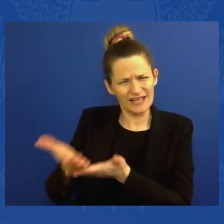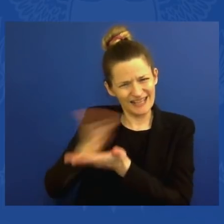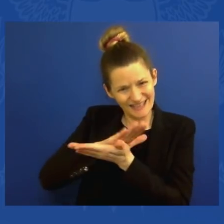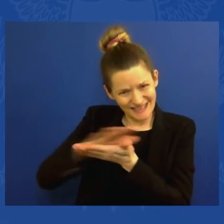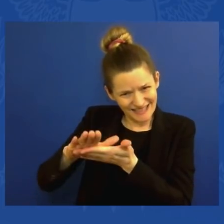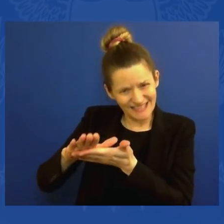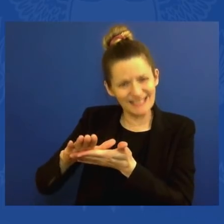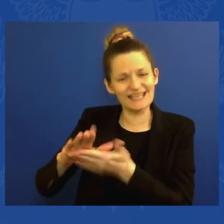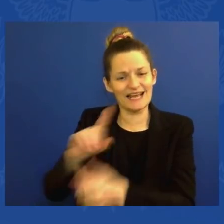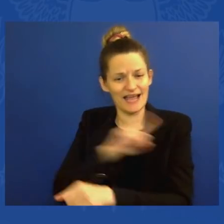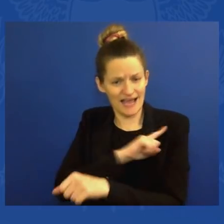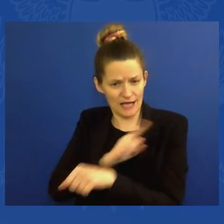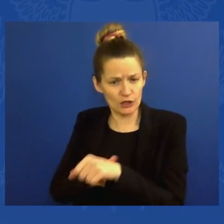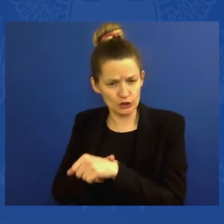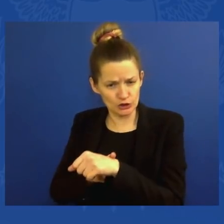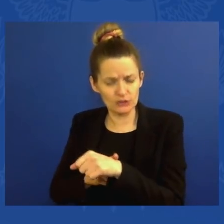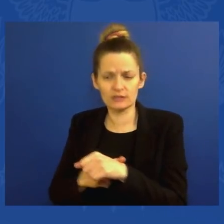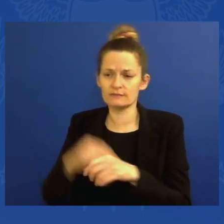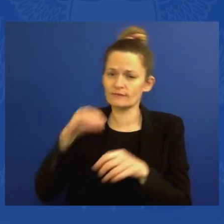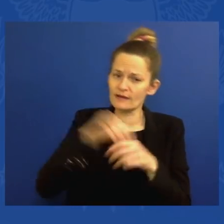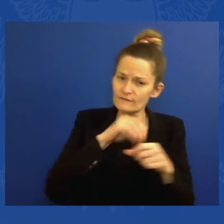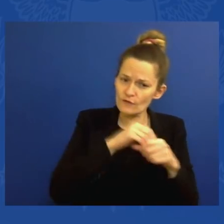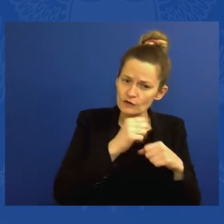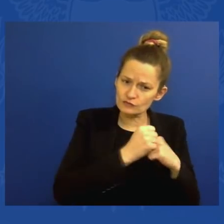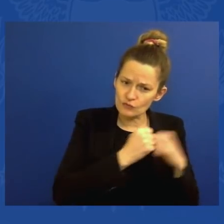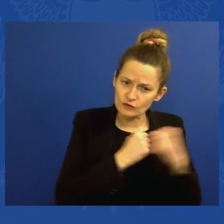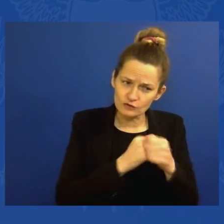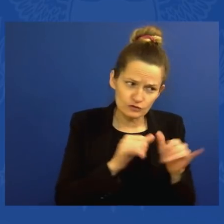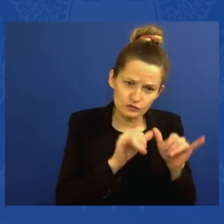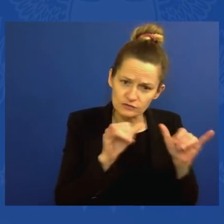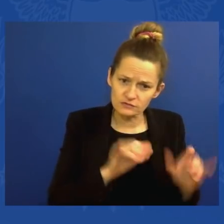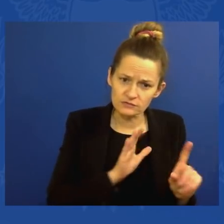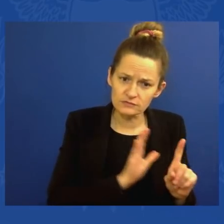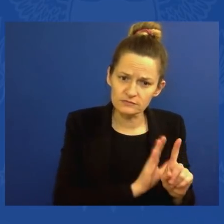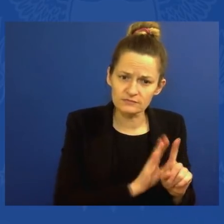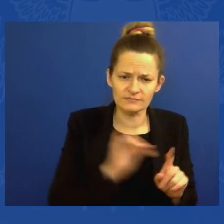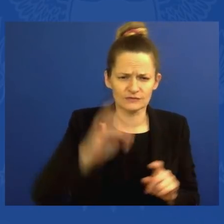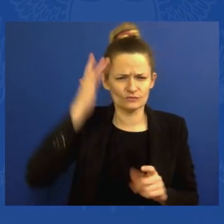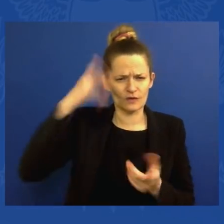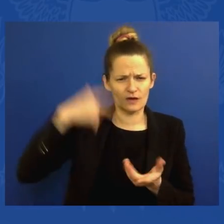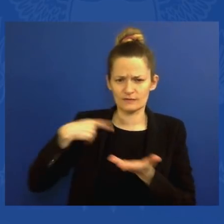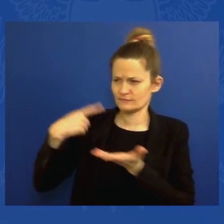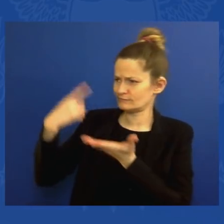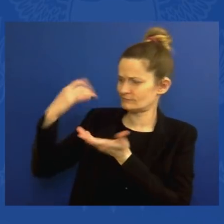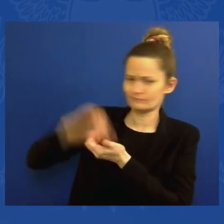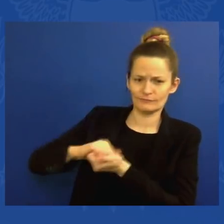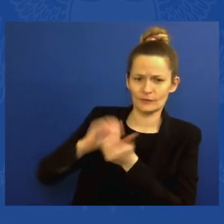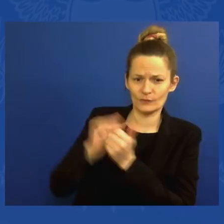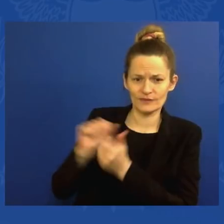that it's investing in America manufacturing to make sure that the electrical equipment that will help modernize and strengthen